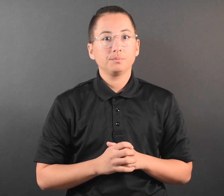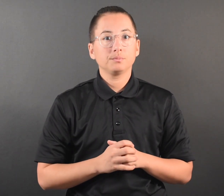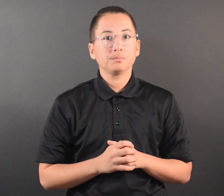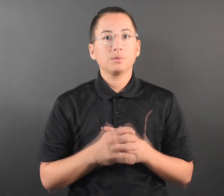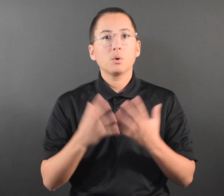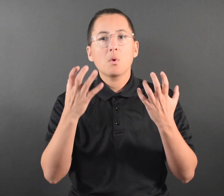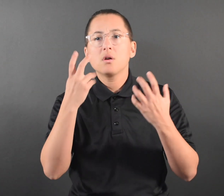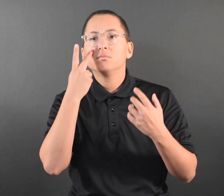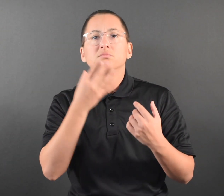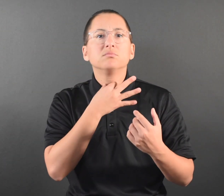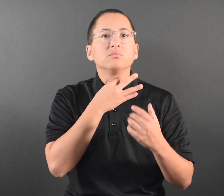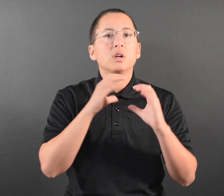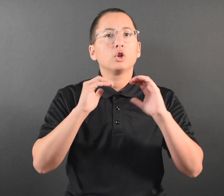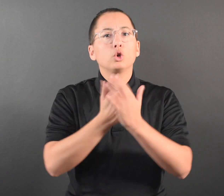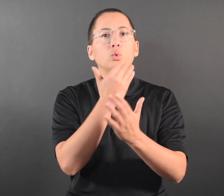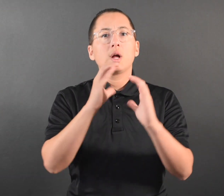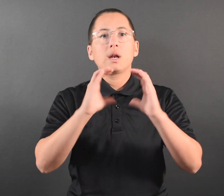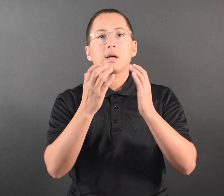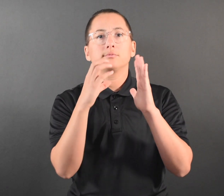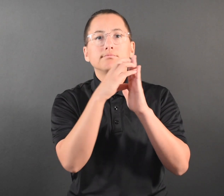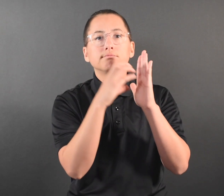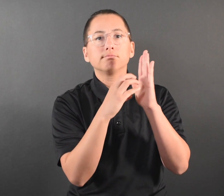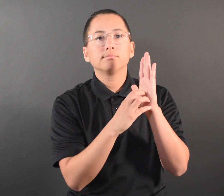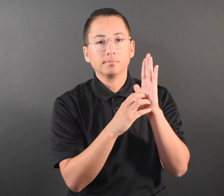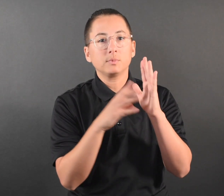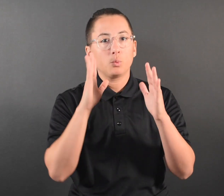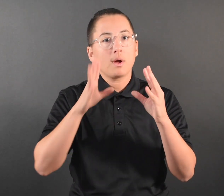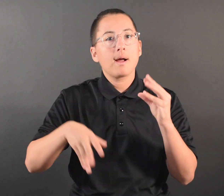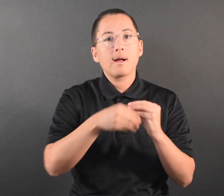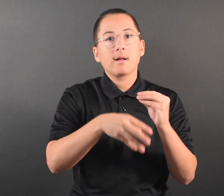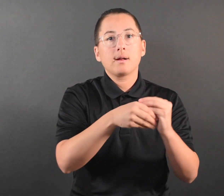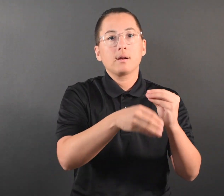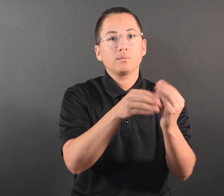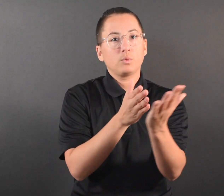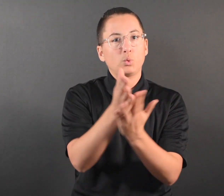New class sections will be added through February 2023.